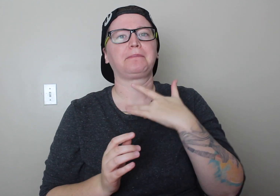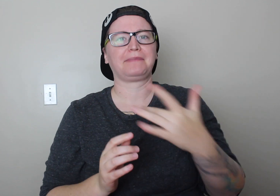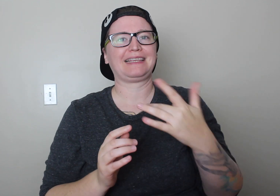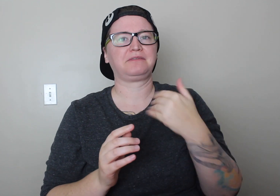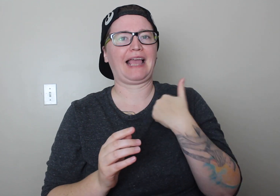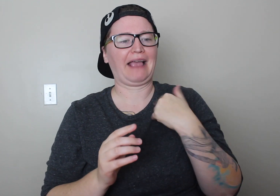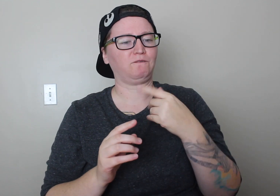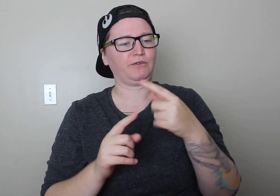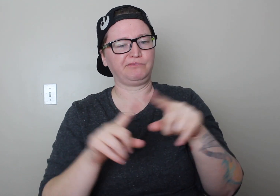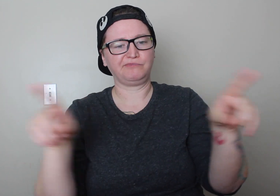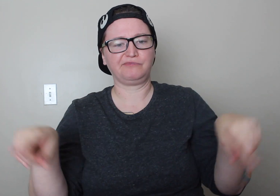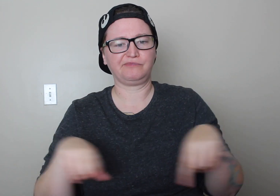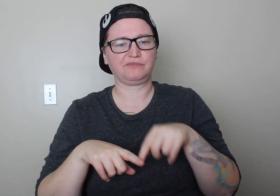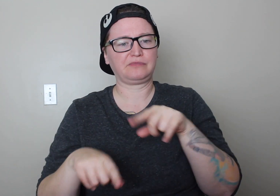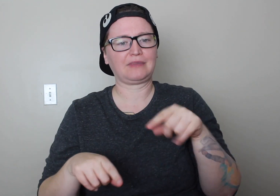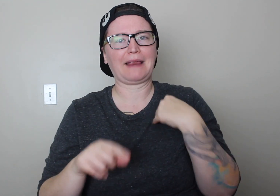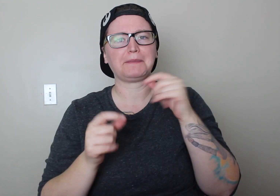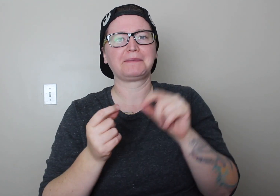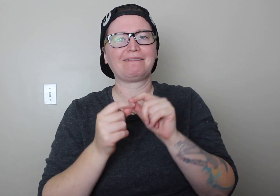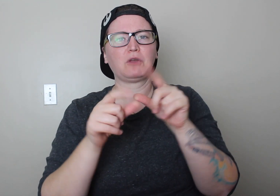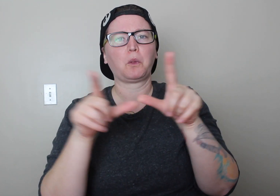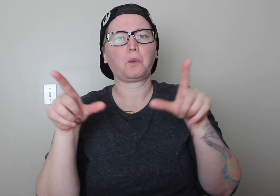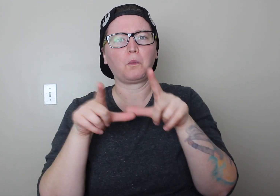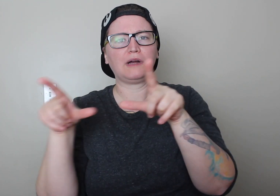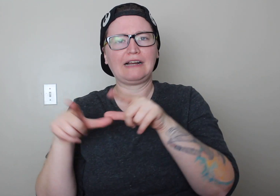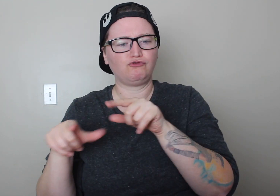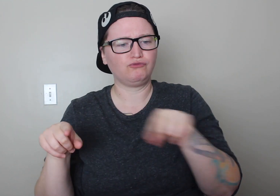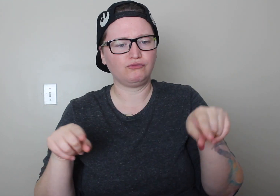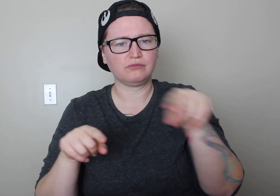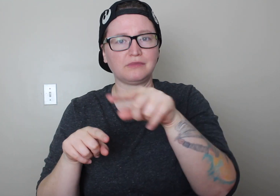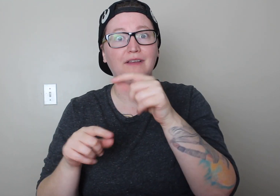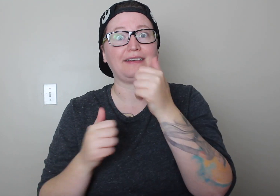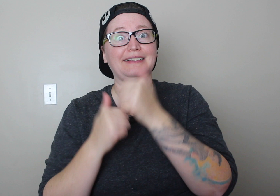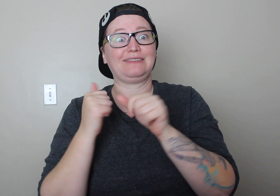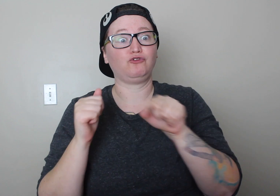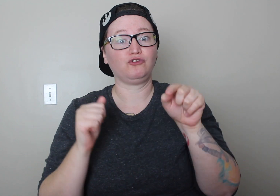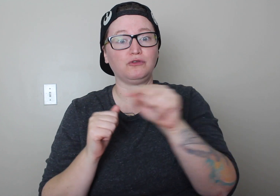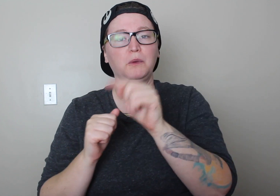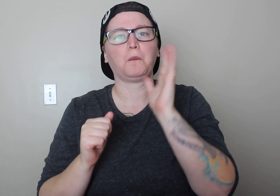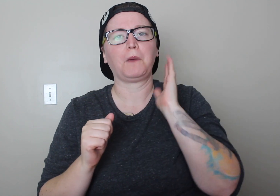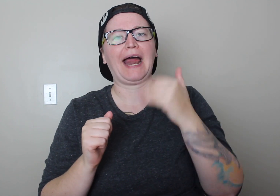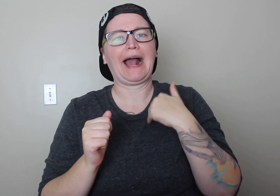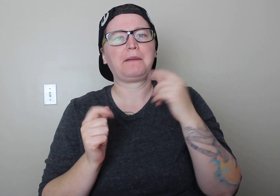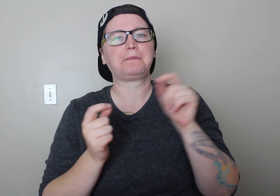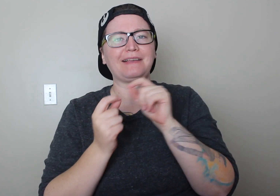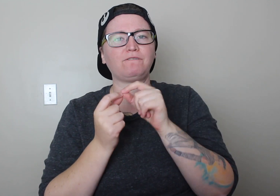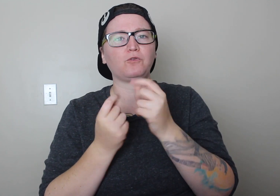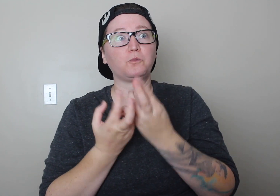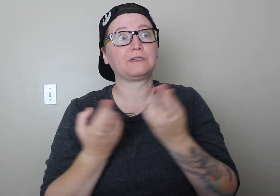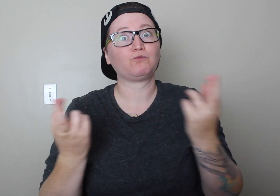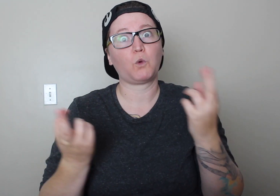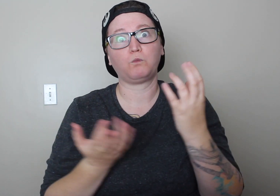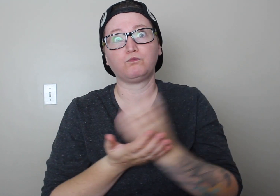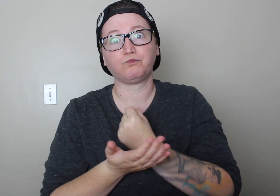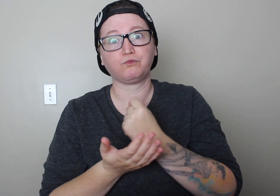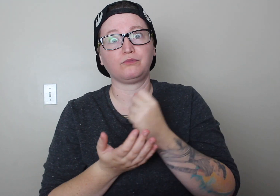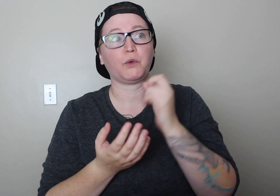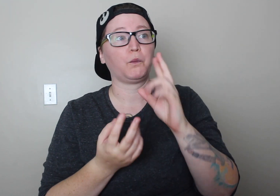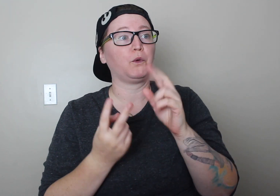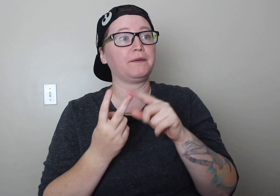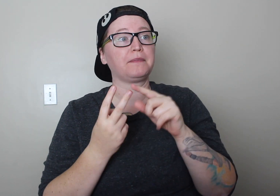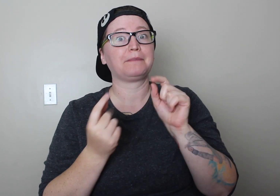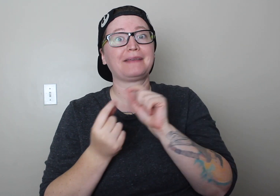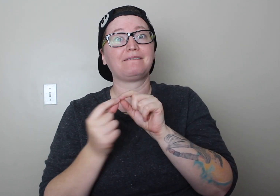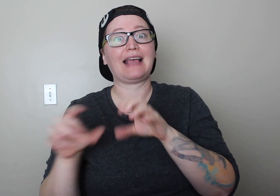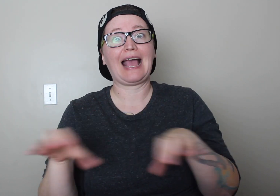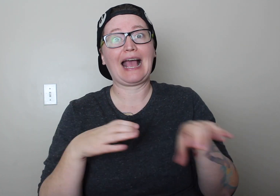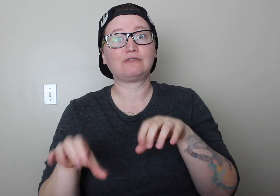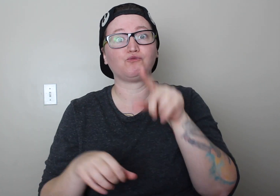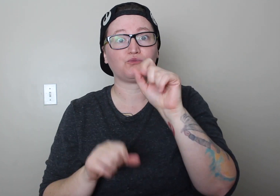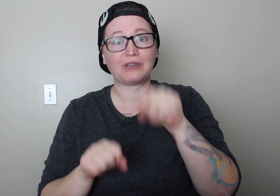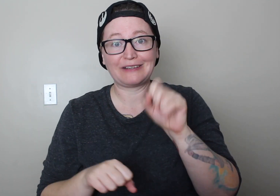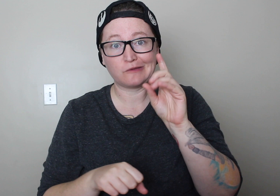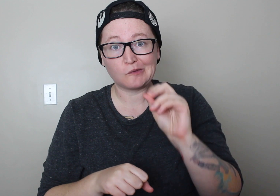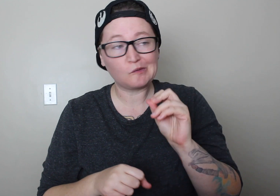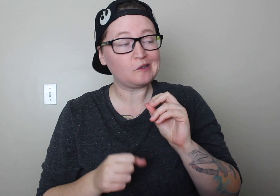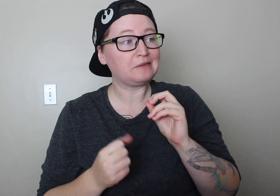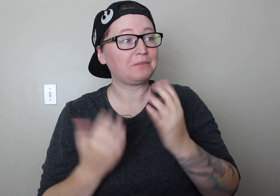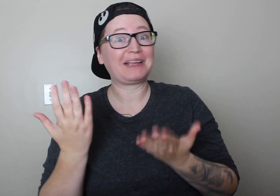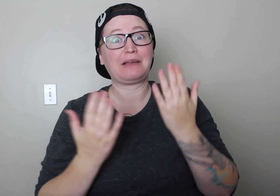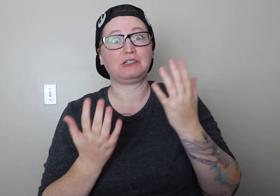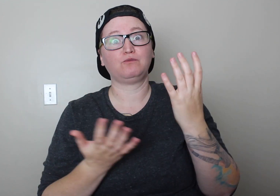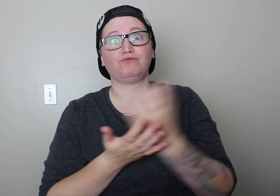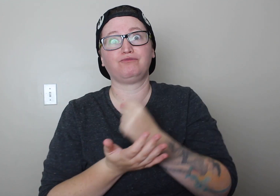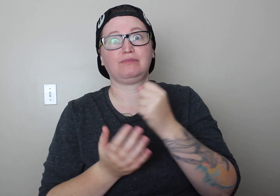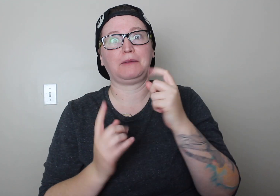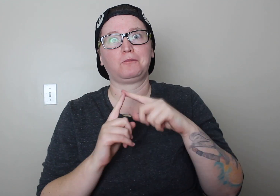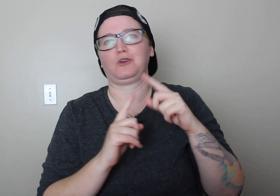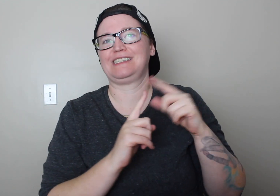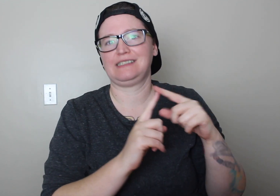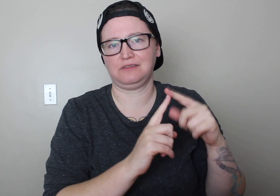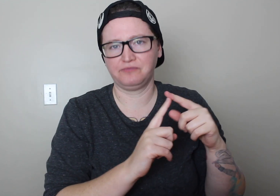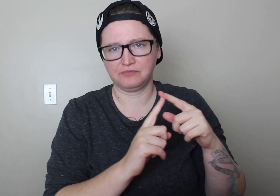Typically, a game board will have locations with benefits such as resources you can gather, actions you can use, or points you can earn.